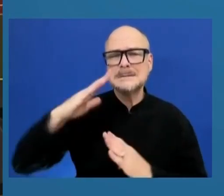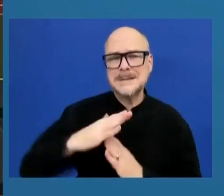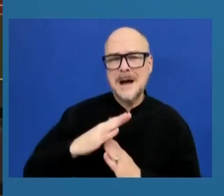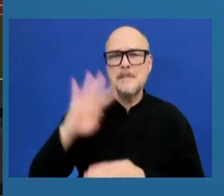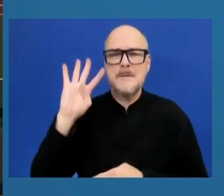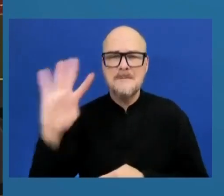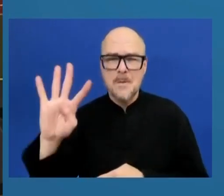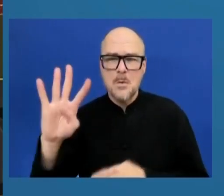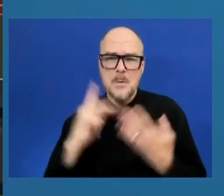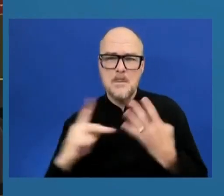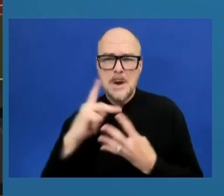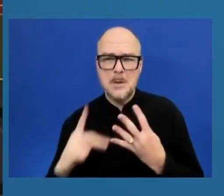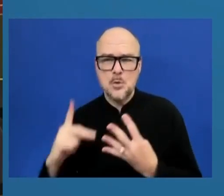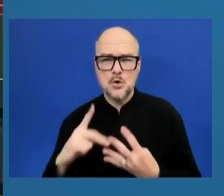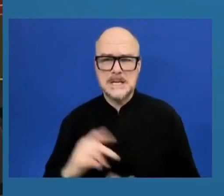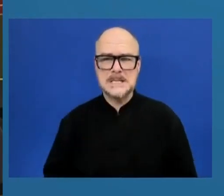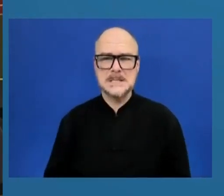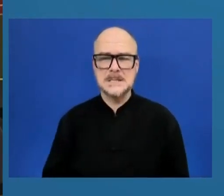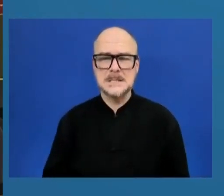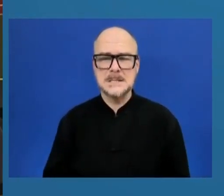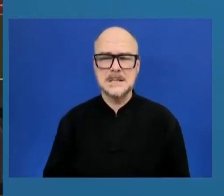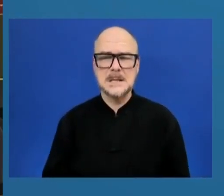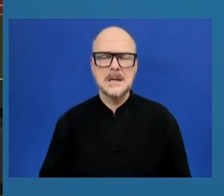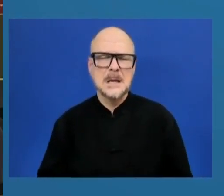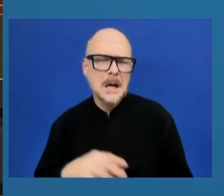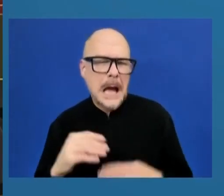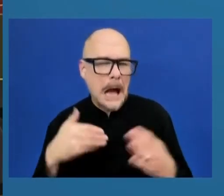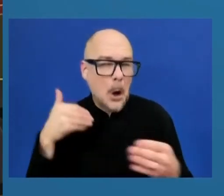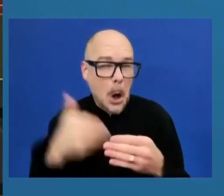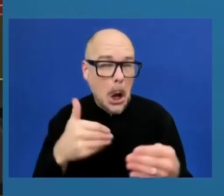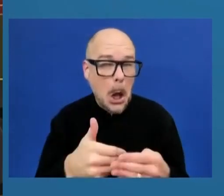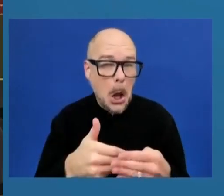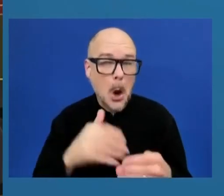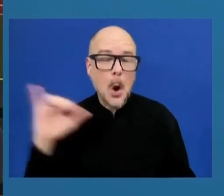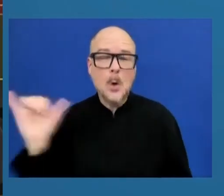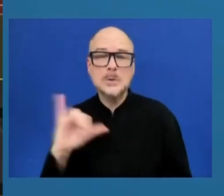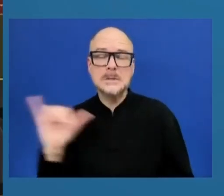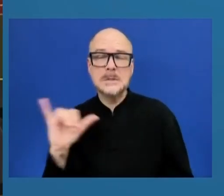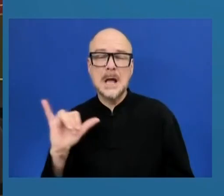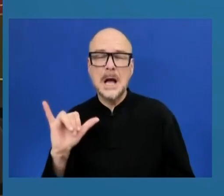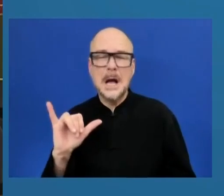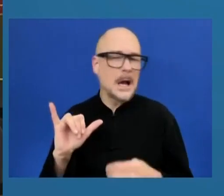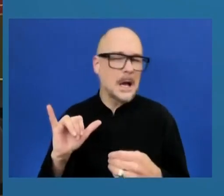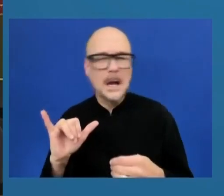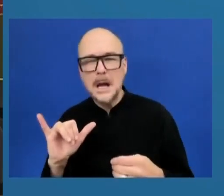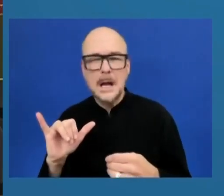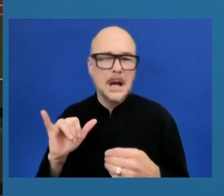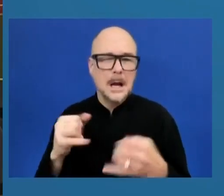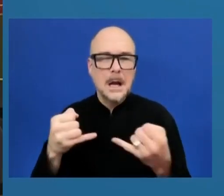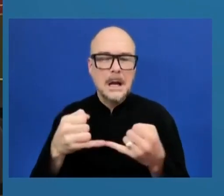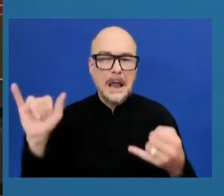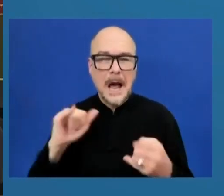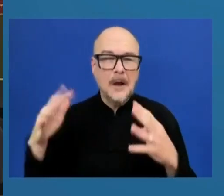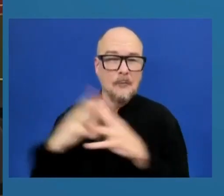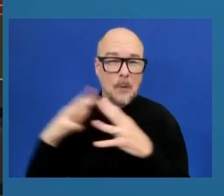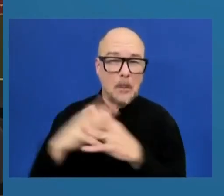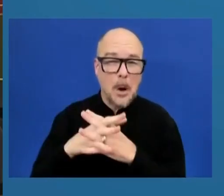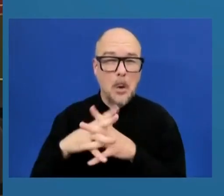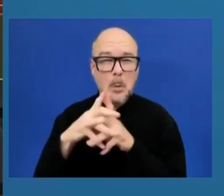OK, like close as in horseshoe close or close near the end zone or where what line am I on in a football games there is there? No, I, you know what, I,